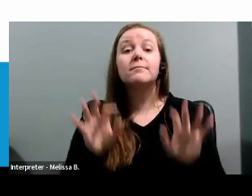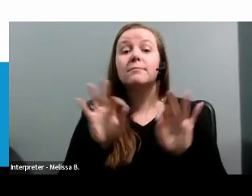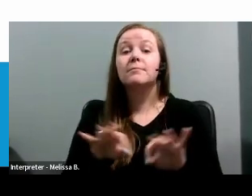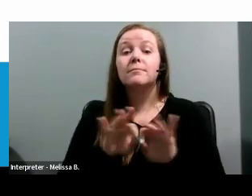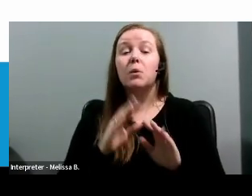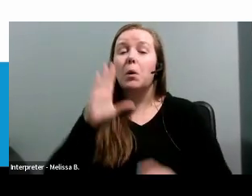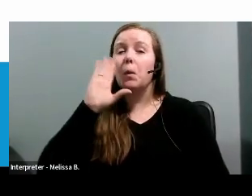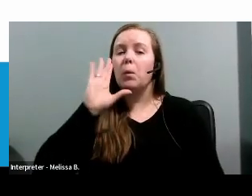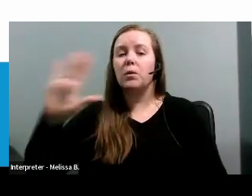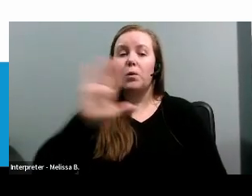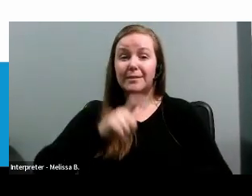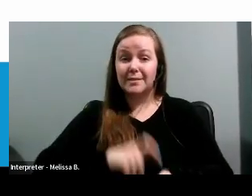Shannon Spencer (she/her): And stay on topic.